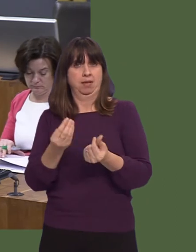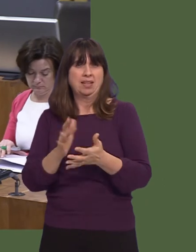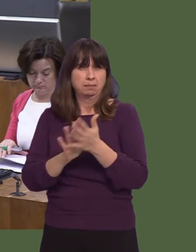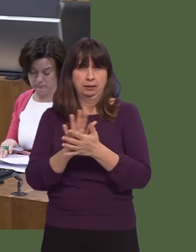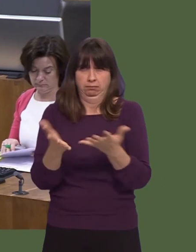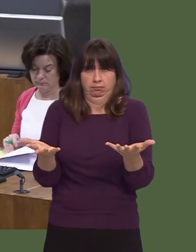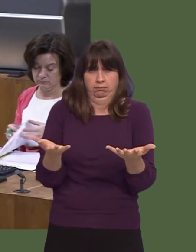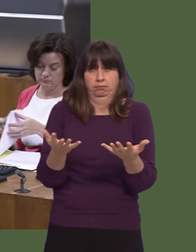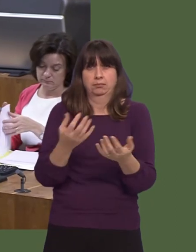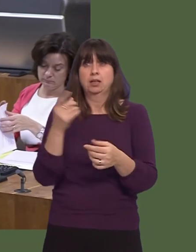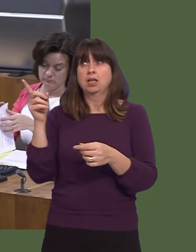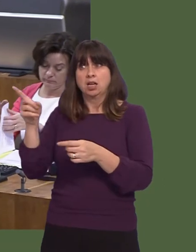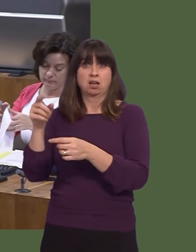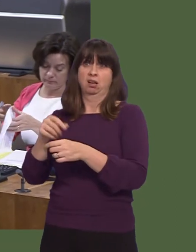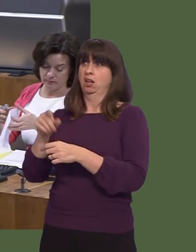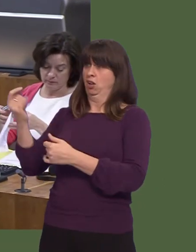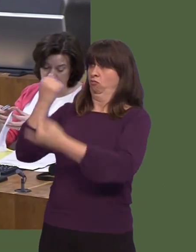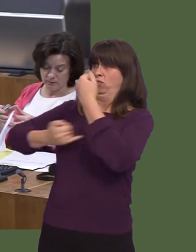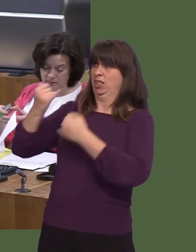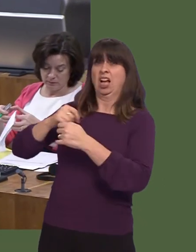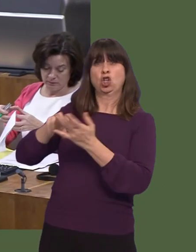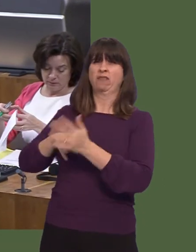seven years of austerity; they're in no position to criticise when it comes to health, education